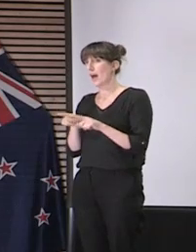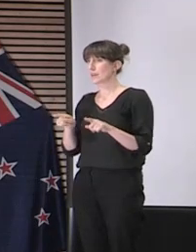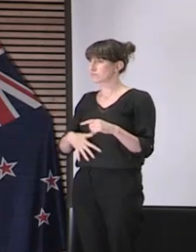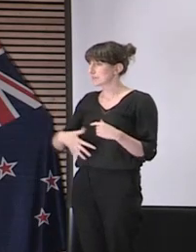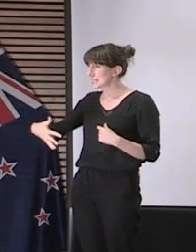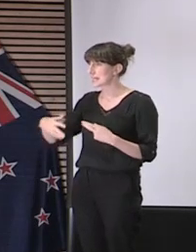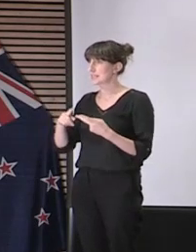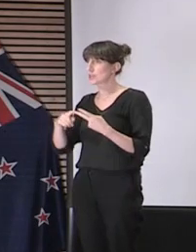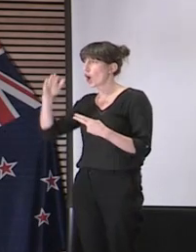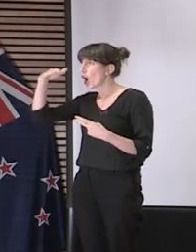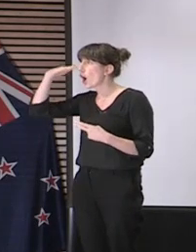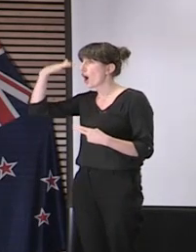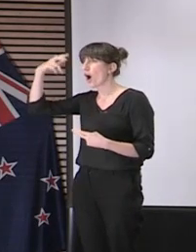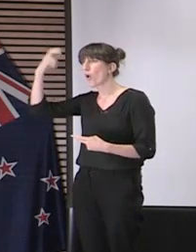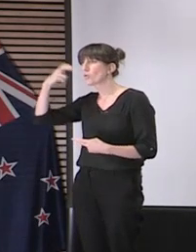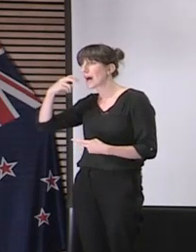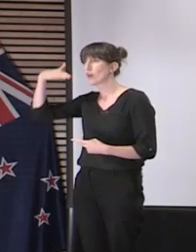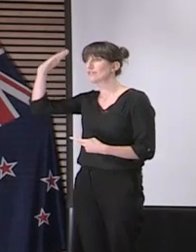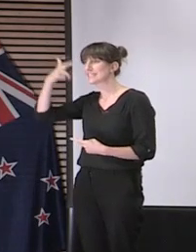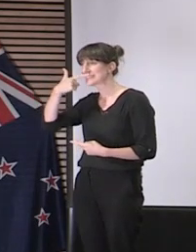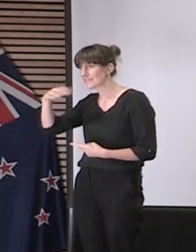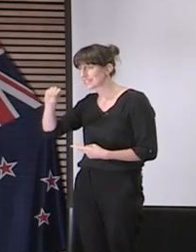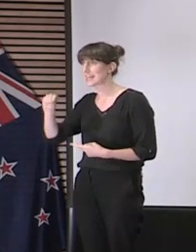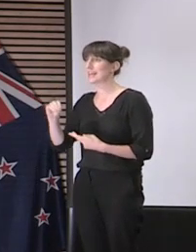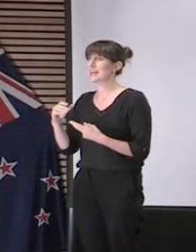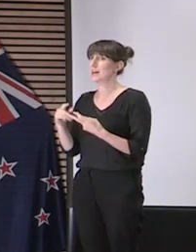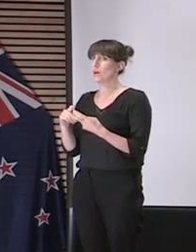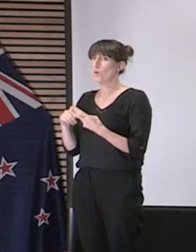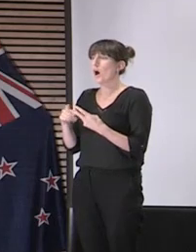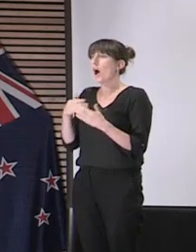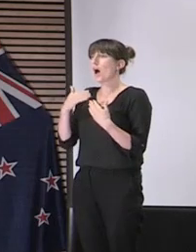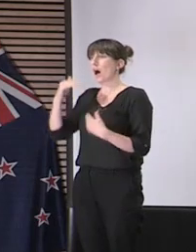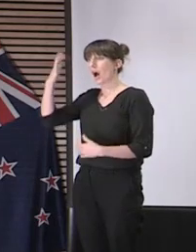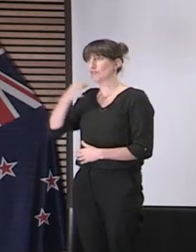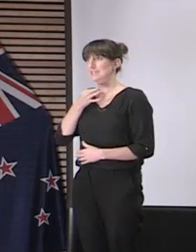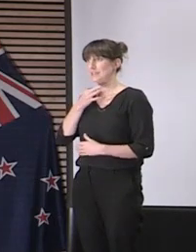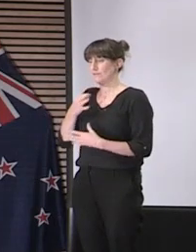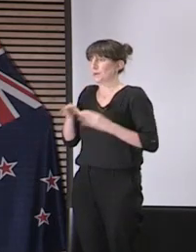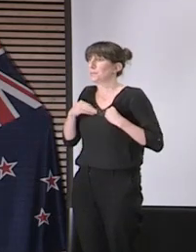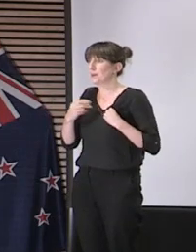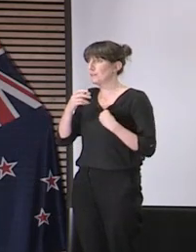receive publicly-funded vaccination, pregnant women, people with pre-existing conditions and those over 70,